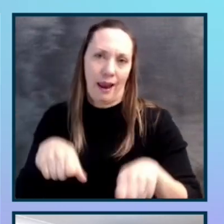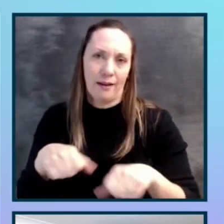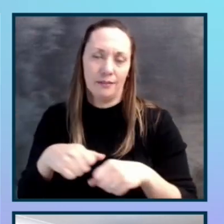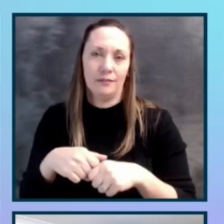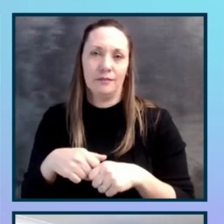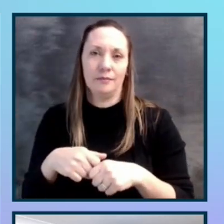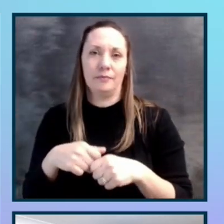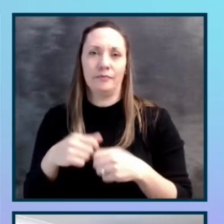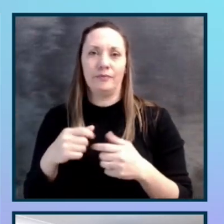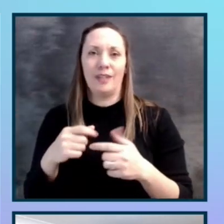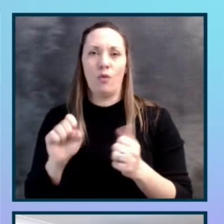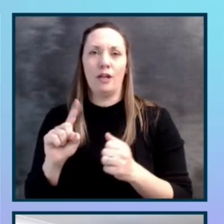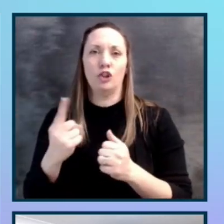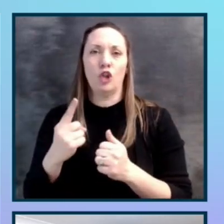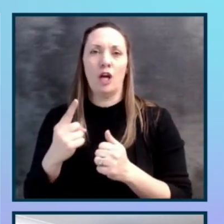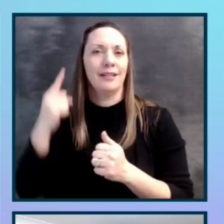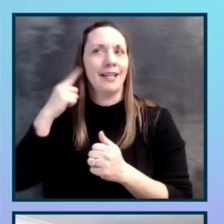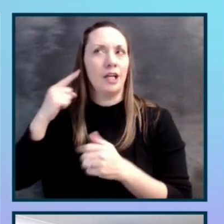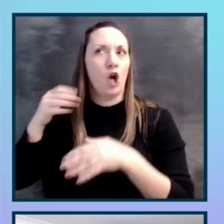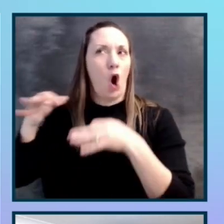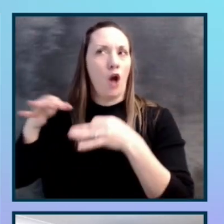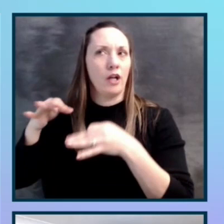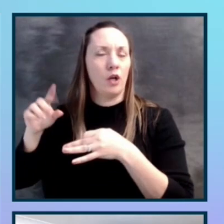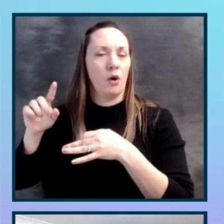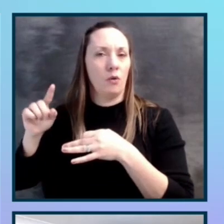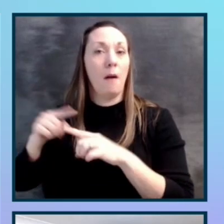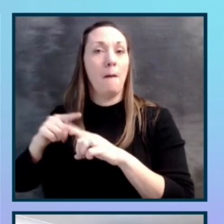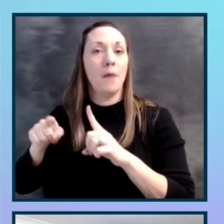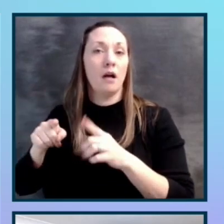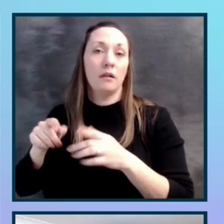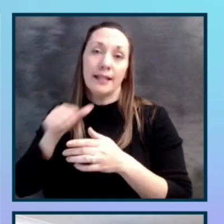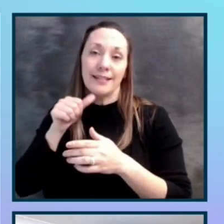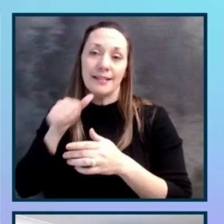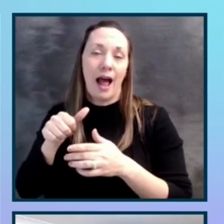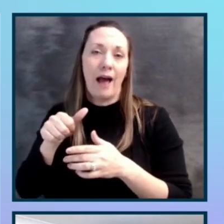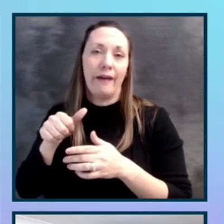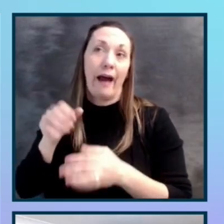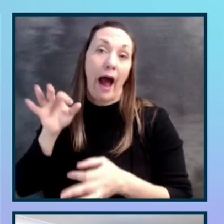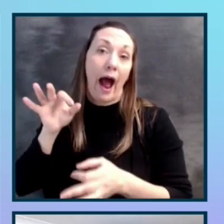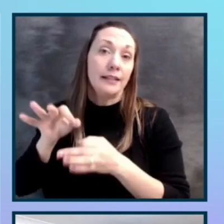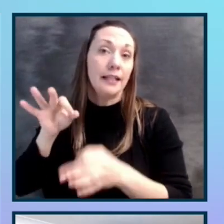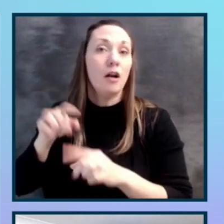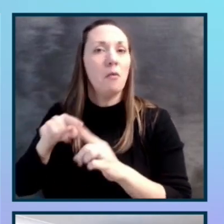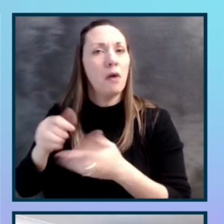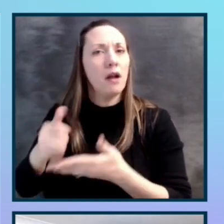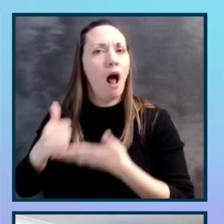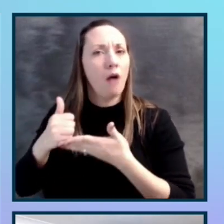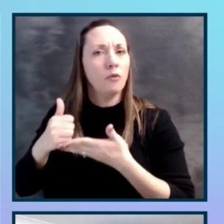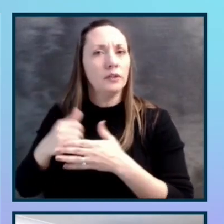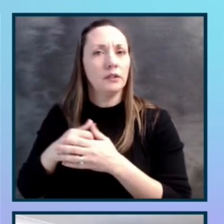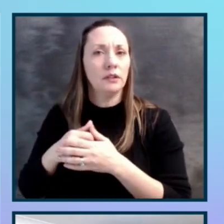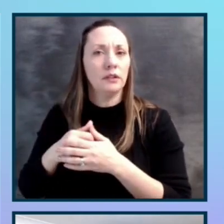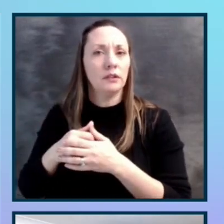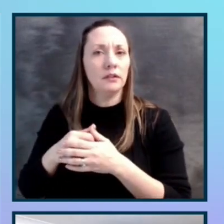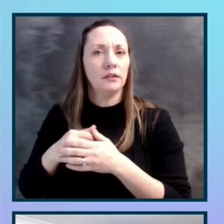with just the audio alone, which again, not ideal, but it kind of helps at least helps smooth the process out.